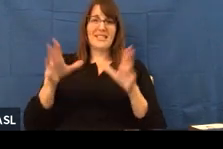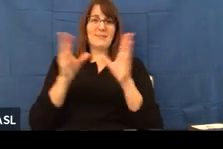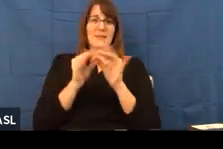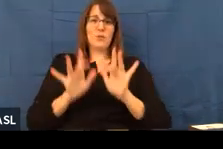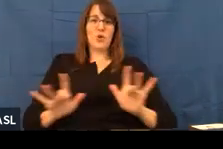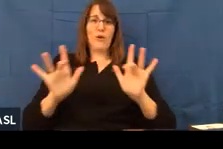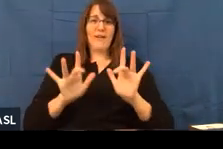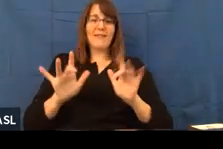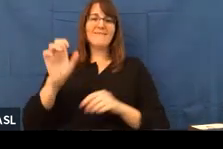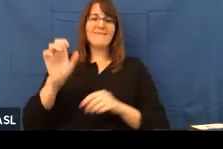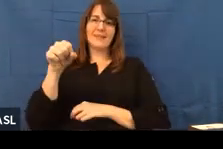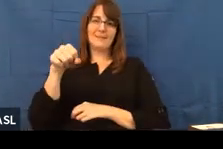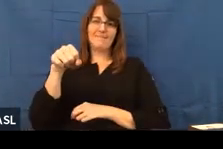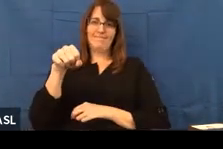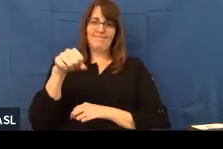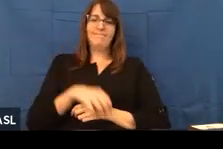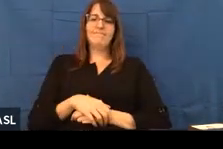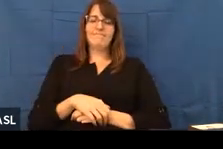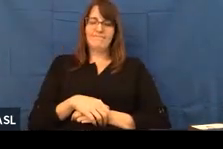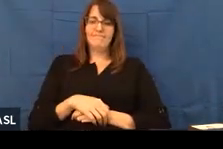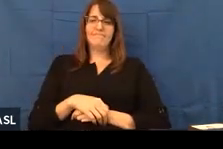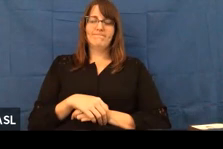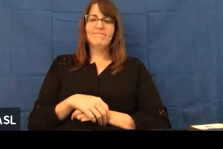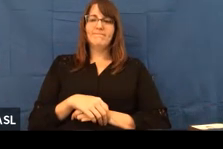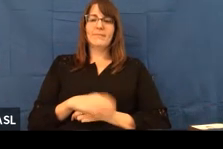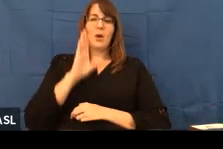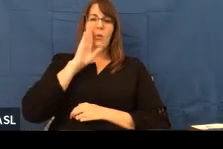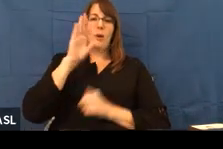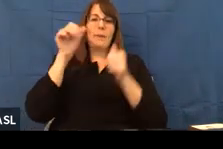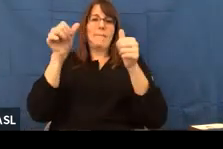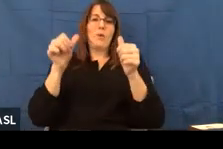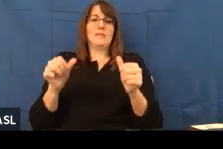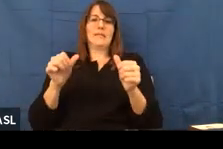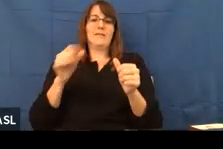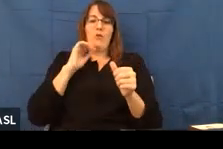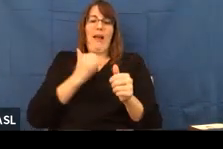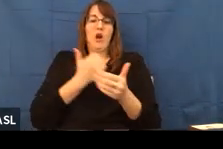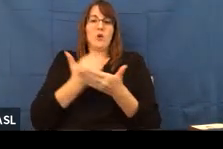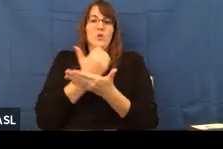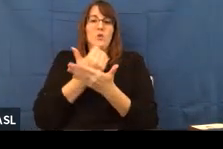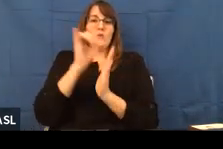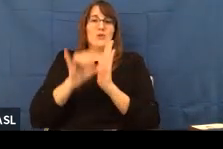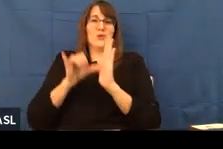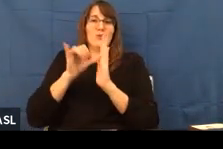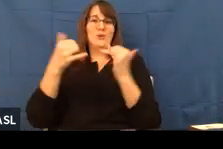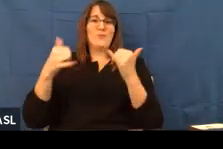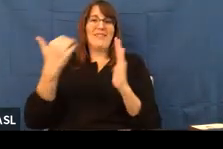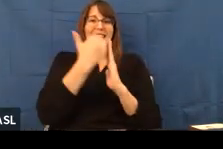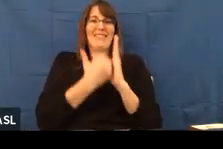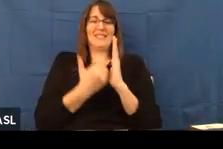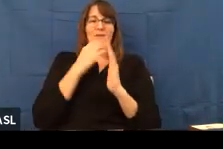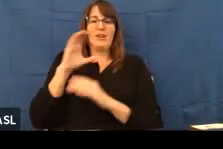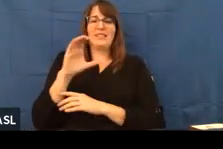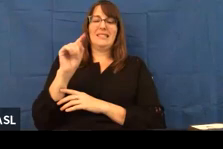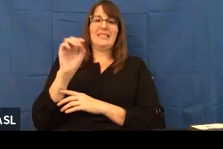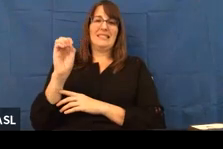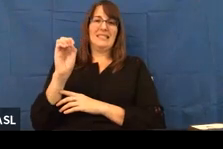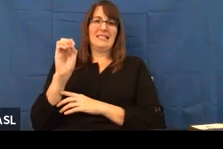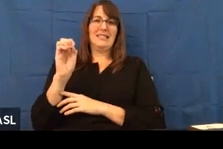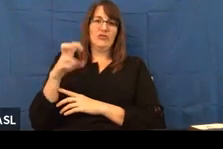Allison Frenzel : Yes, it is. And it will be posted on our new YouTube a playlist for the Career and College transition division webinar series.